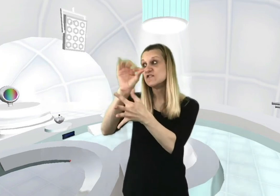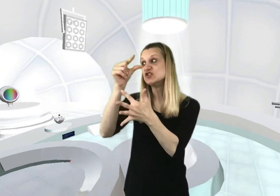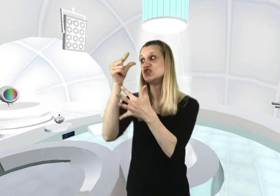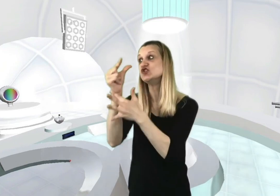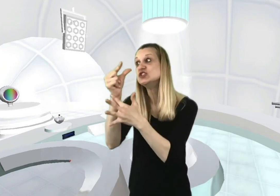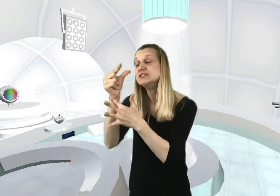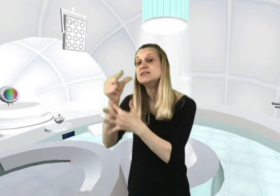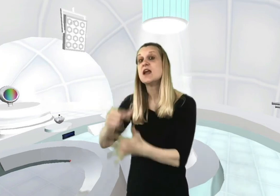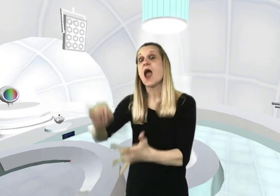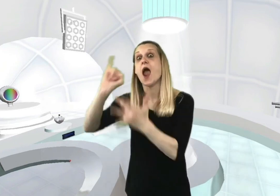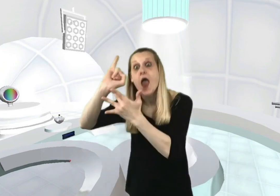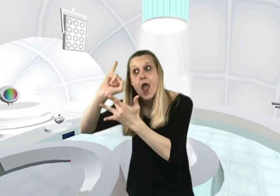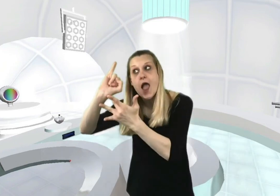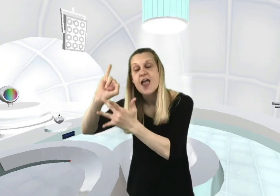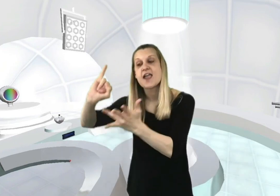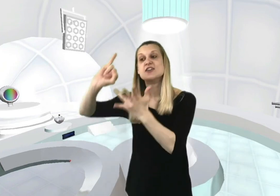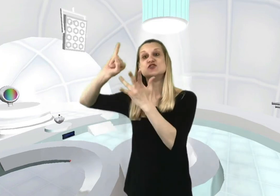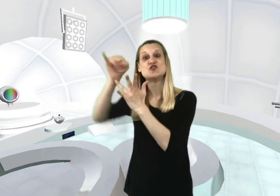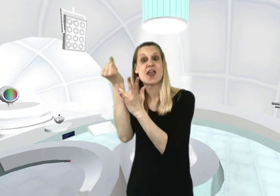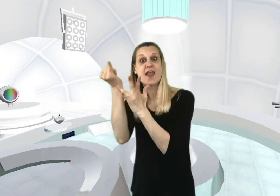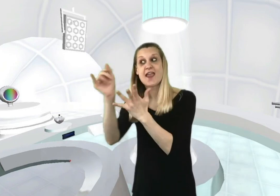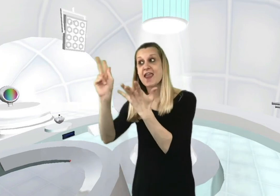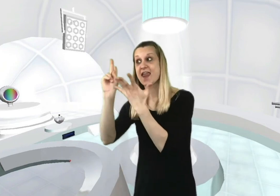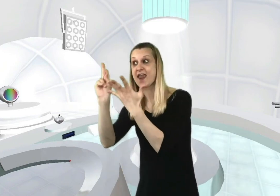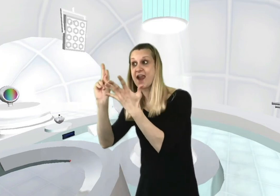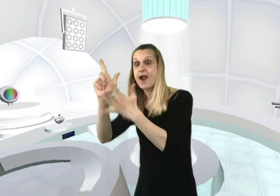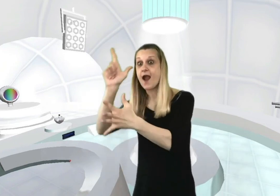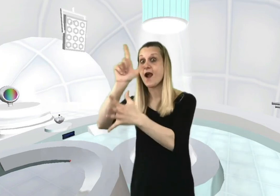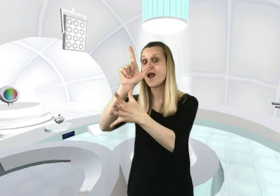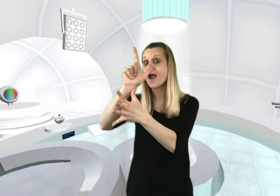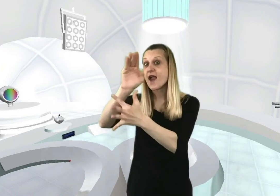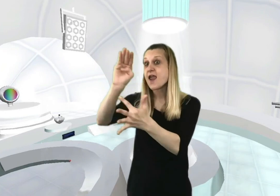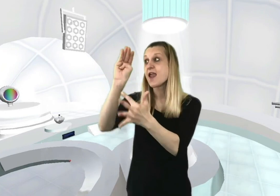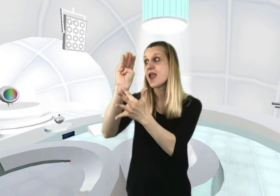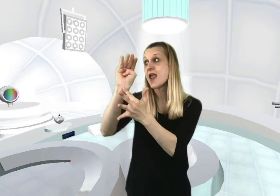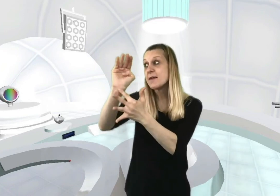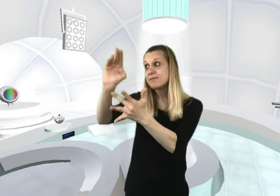vitamin G, vitamin I, vitamin J, vitamin K, vitamin L, vitamin M,